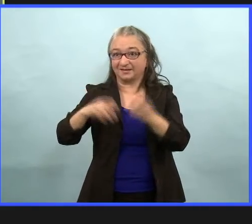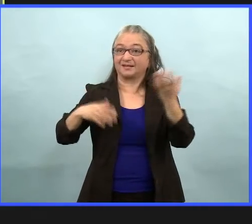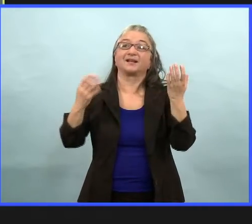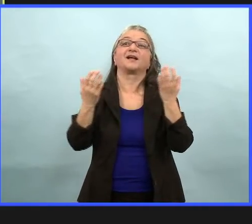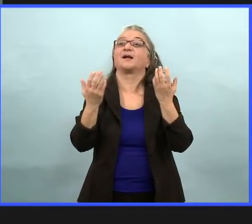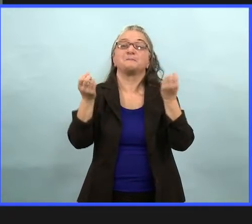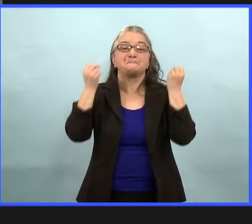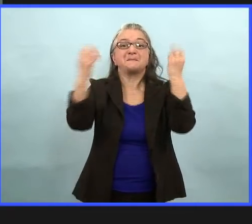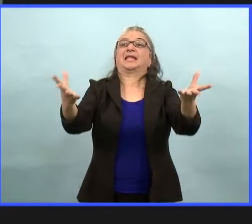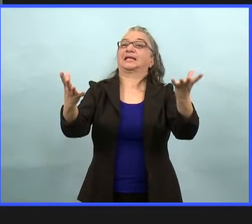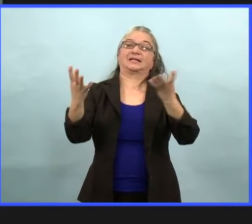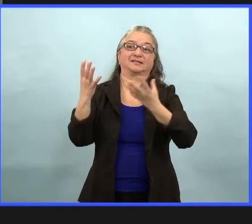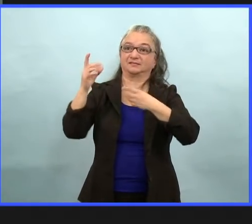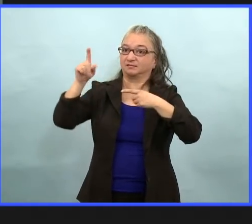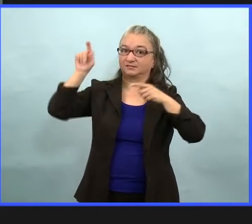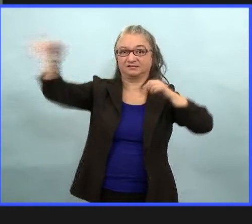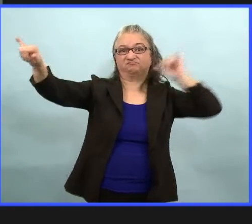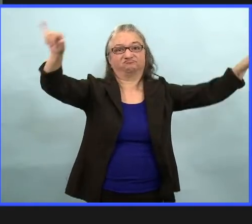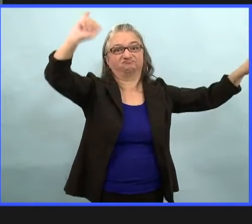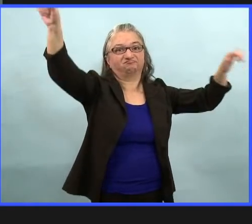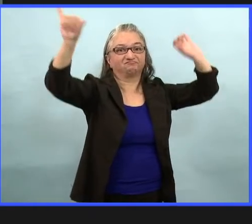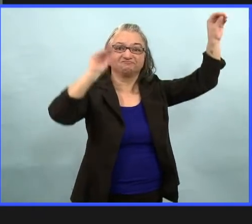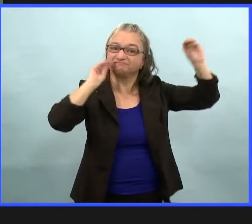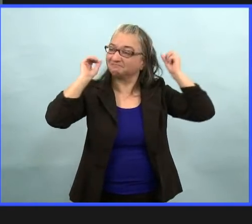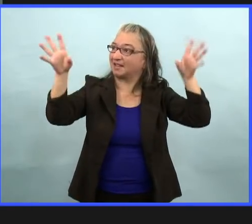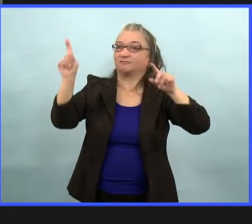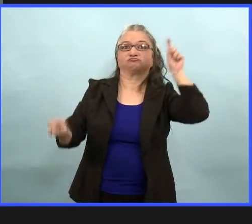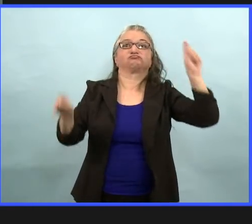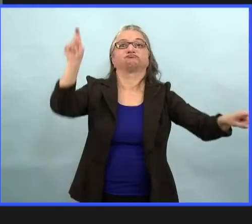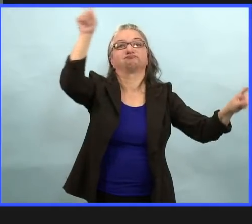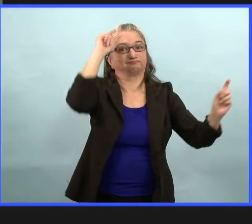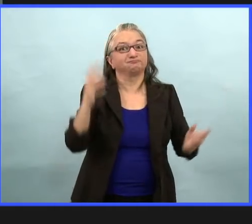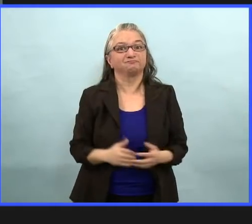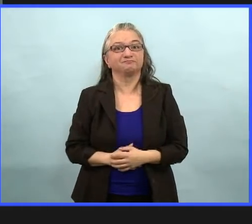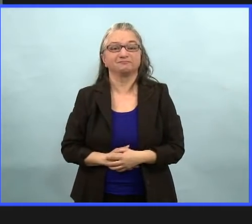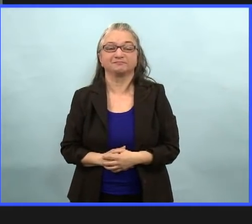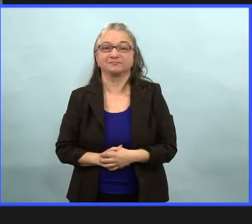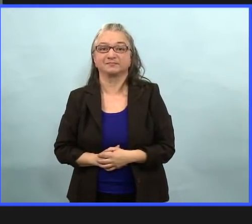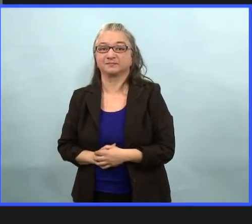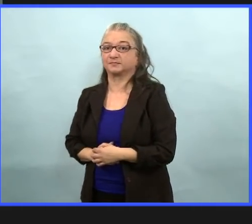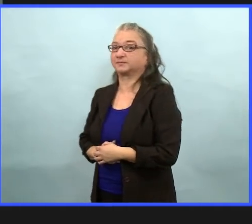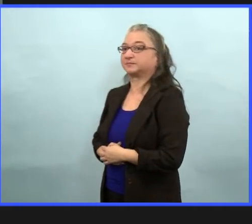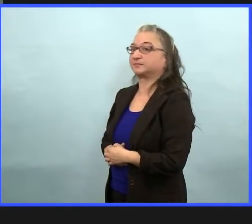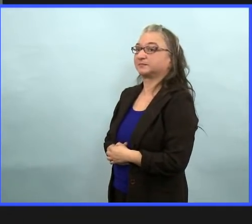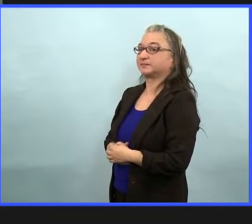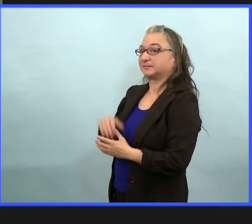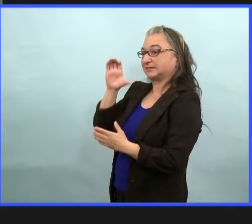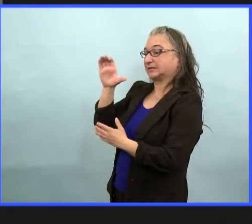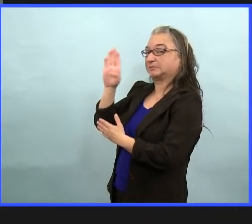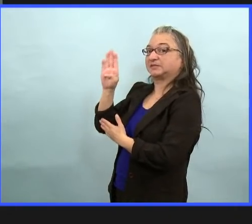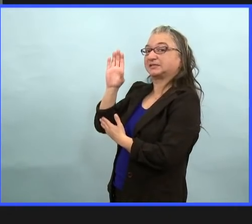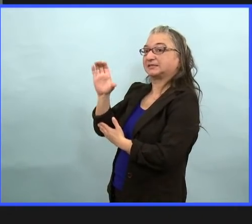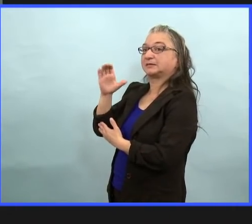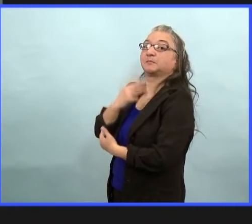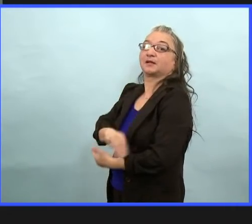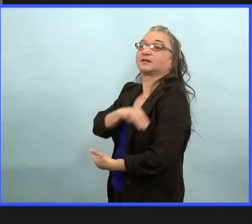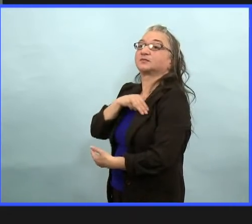from cbc manitoba bart hey there dr matier in terms of the analysis of covet patients